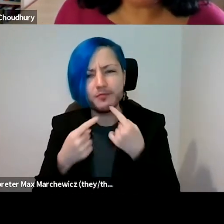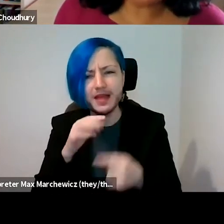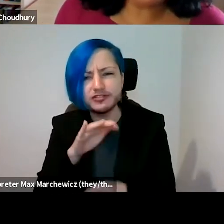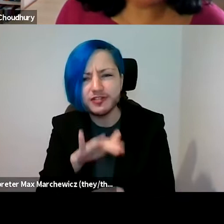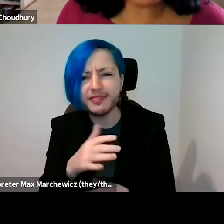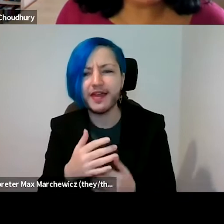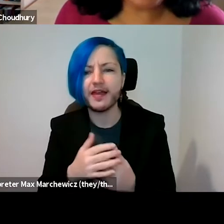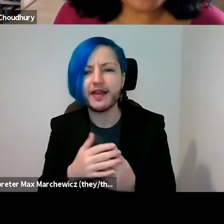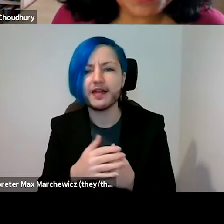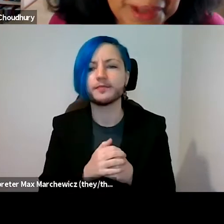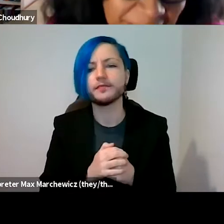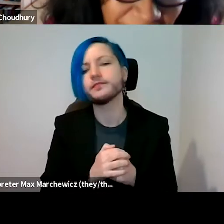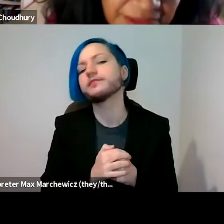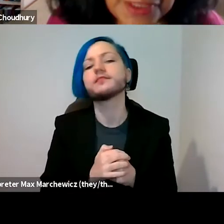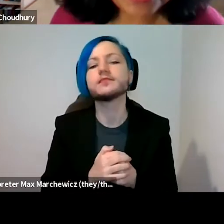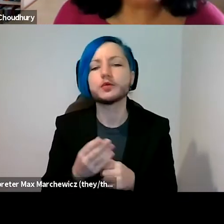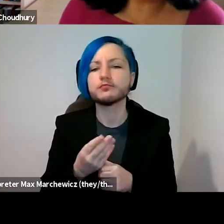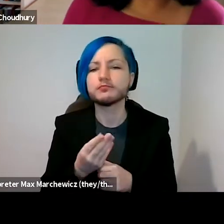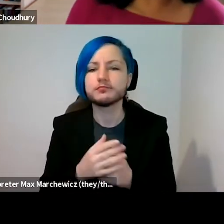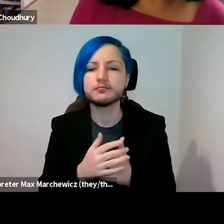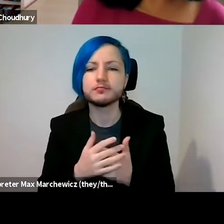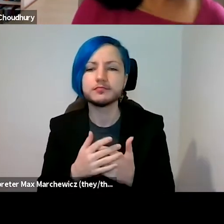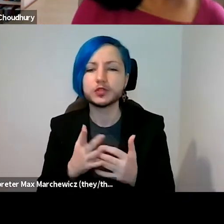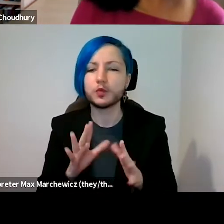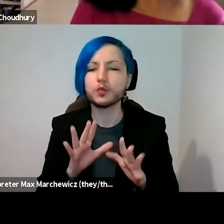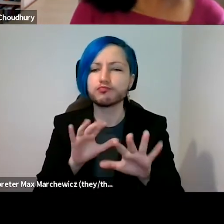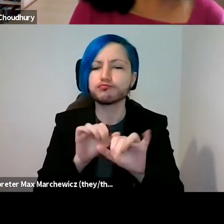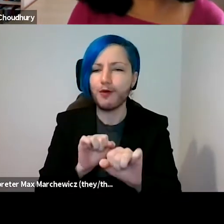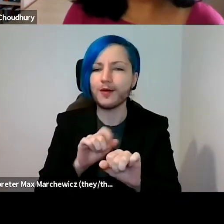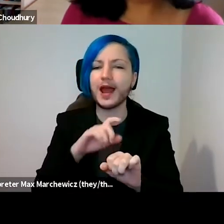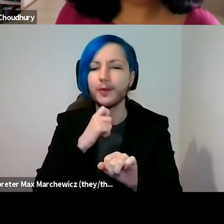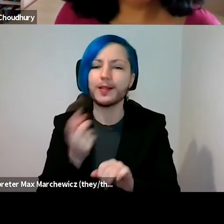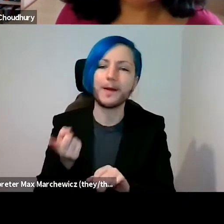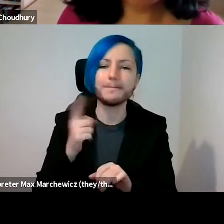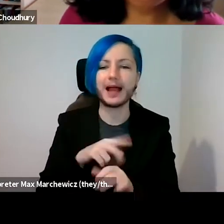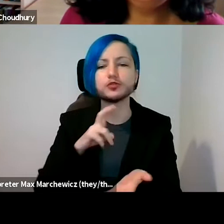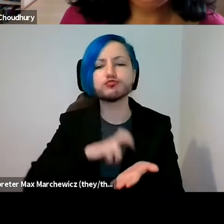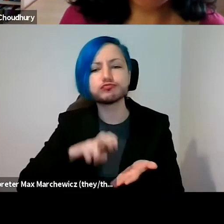But just wait a bit, (chuckles) just let me go back to my stroll and promenade through the gallery.